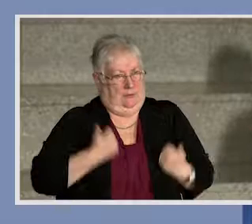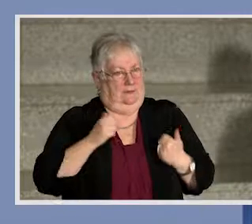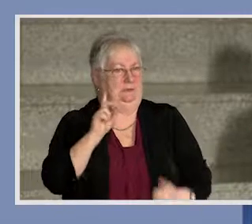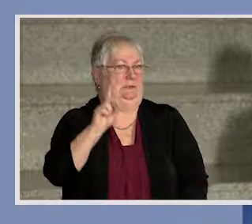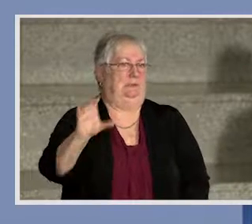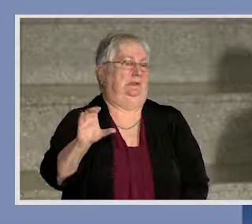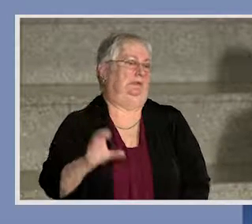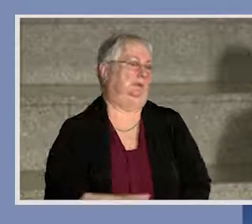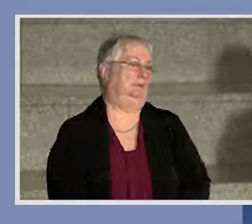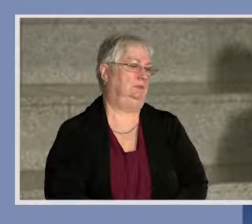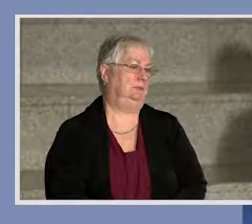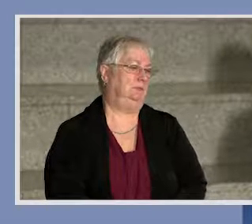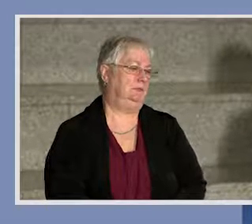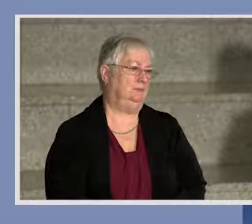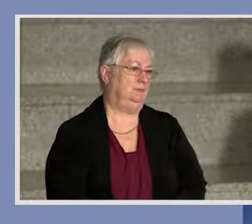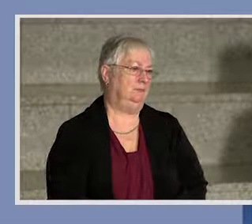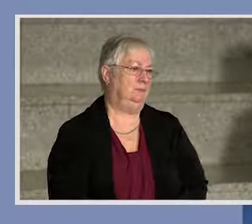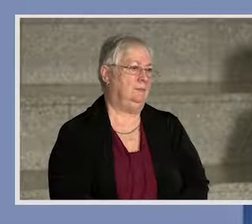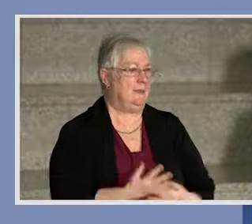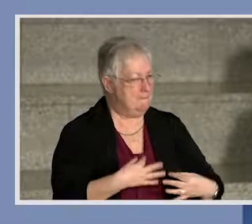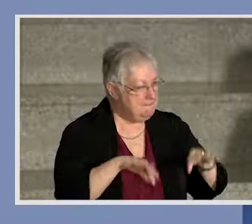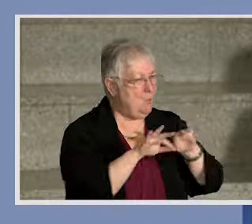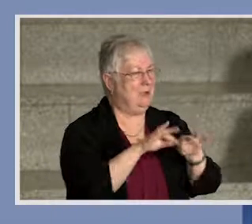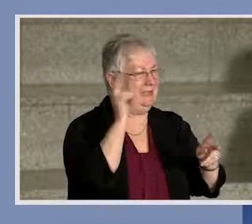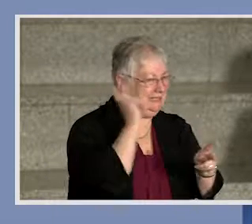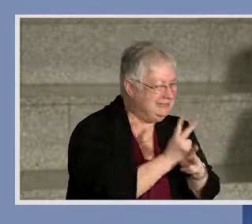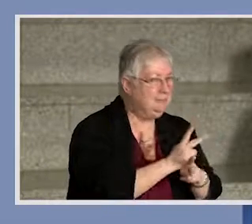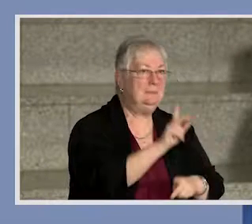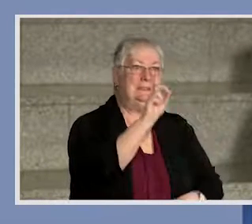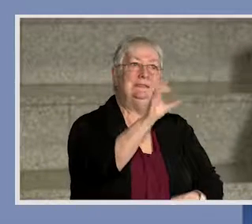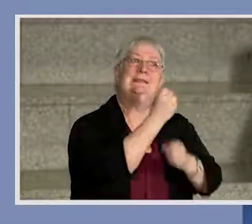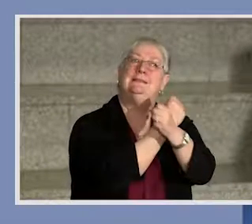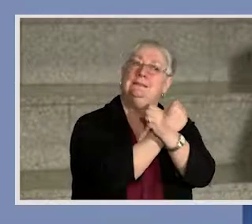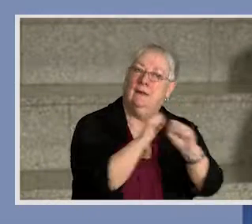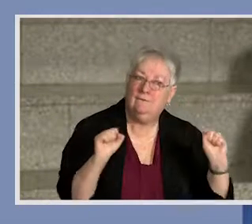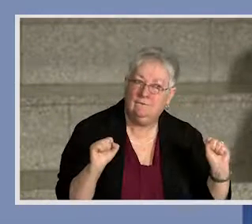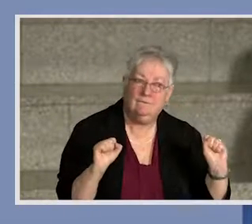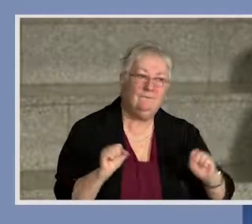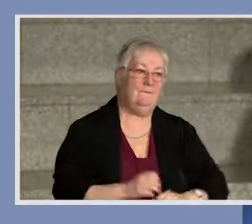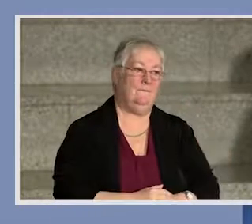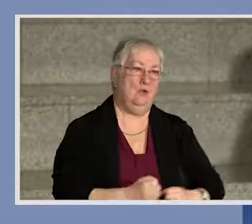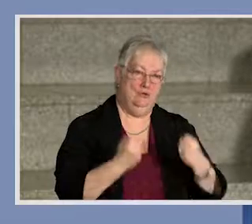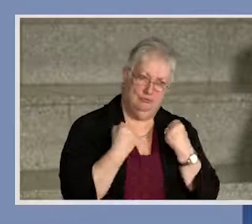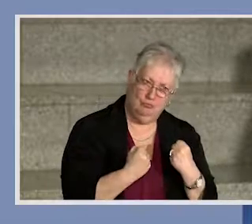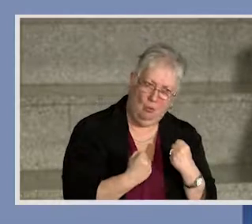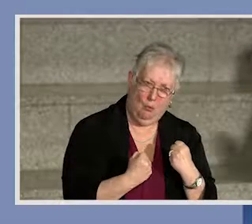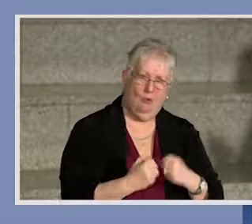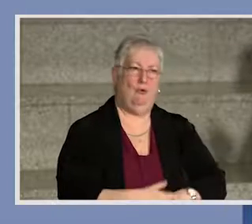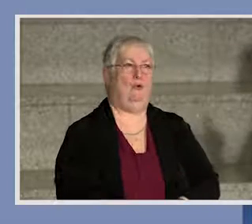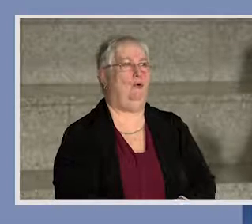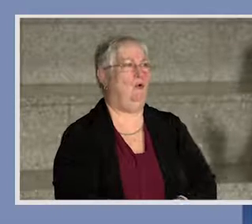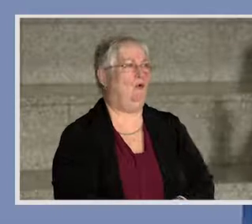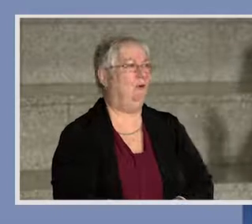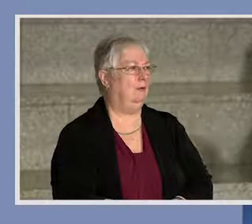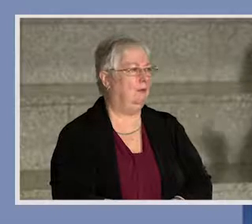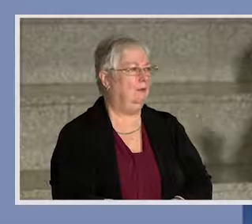NECESSARY TO KEEP OUR CITY SAFE AND STRONG. SO THOSE ARE SO IMPORTANT. ONE PART OF THESE SESSIONS THAT